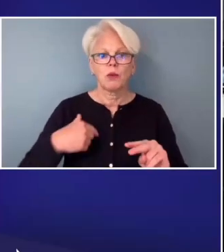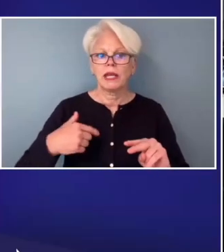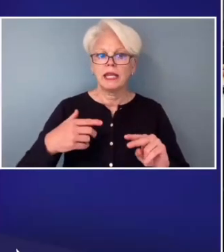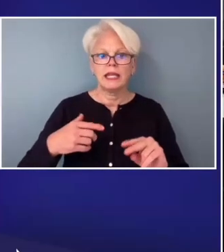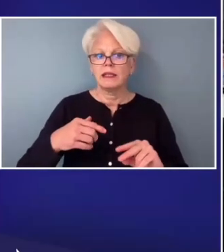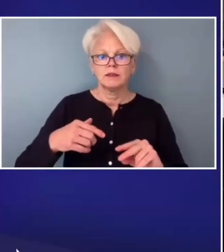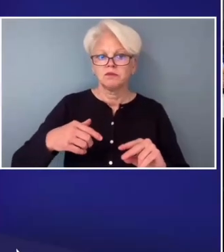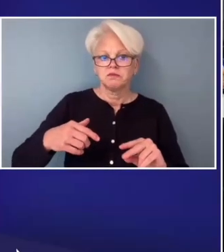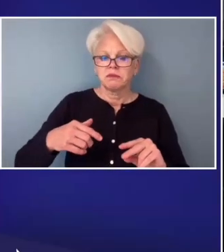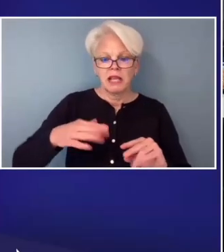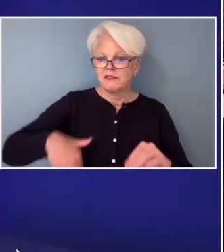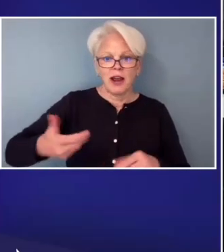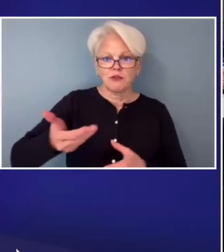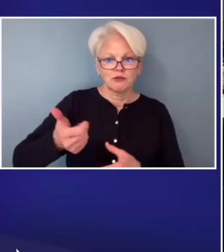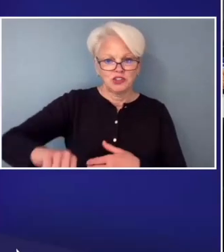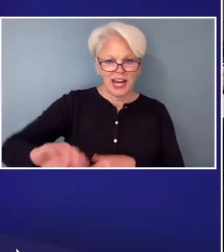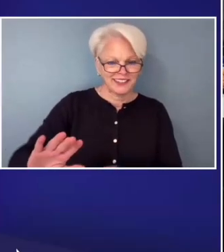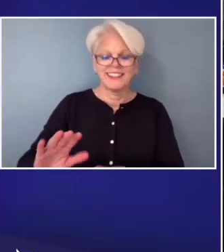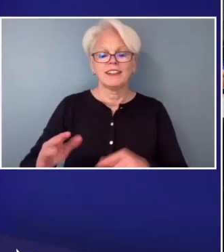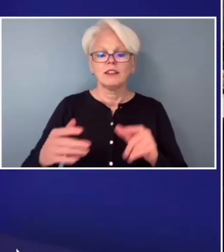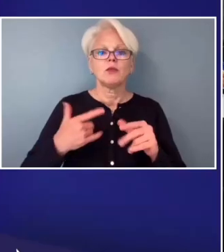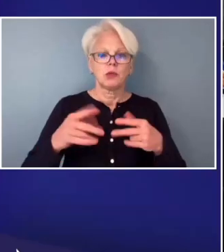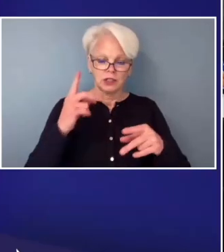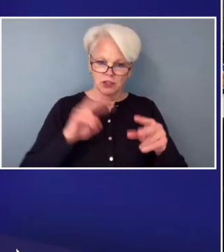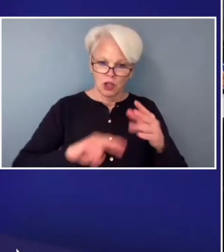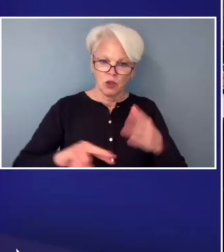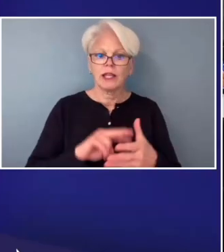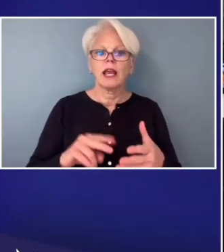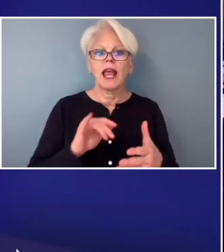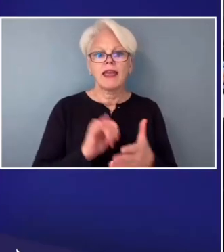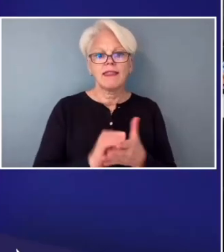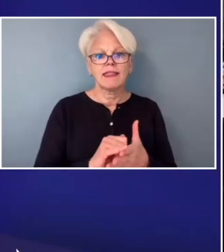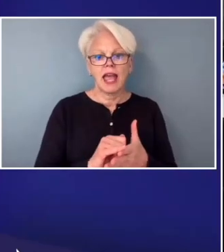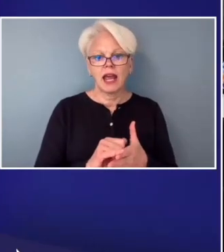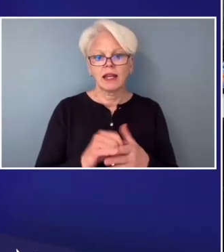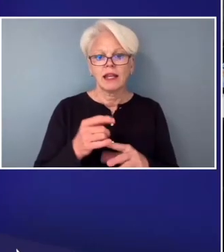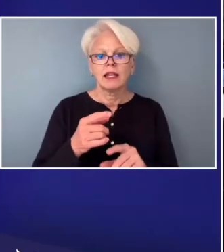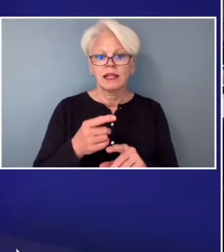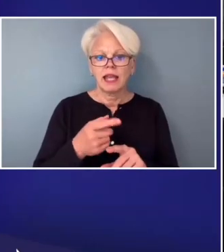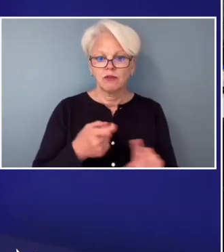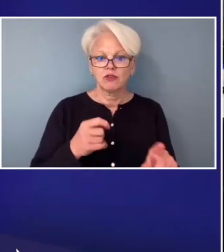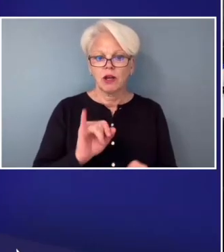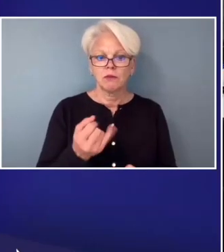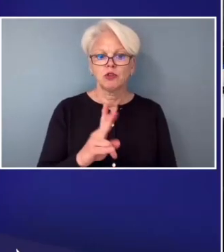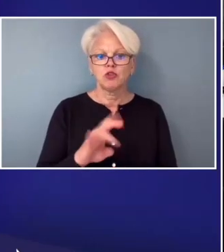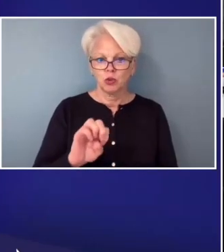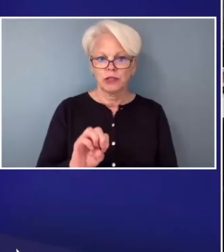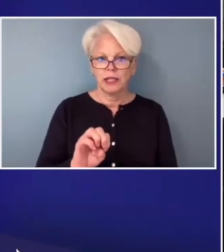I believe that actually came on behalf of Julie as well. So it was Magnus Ryan and Julie.